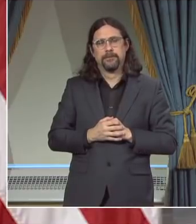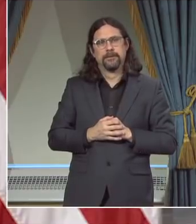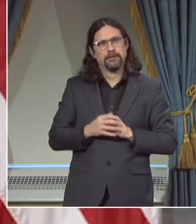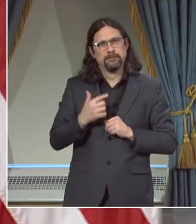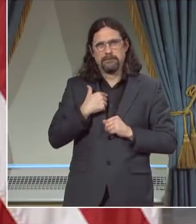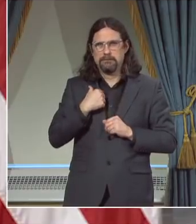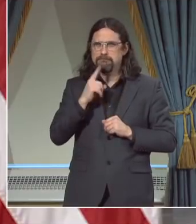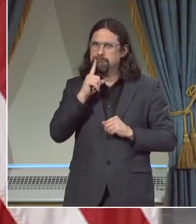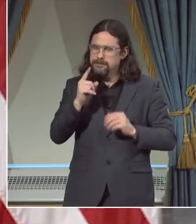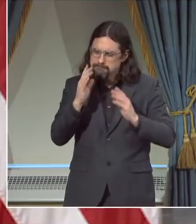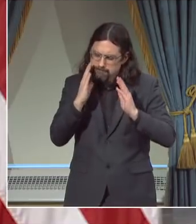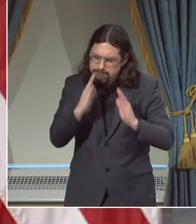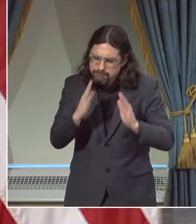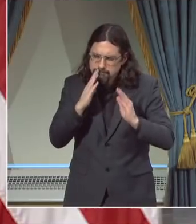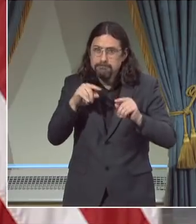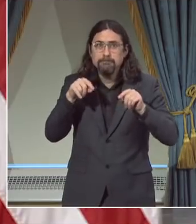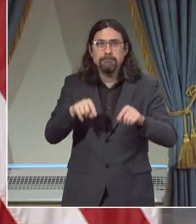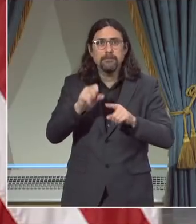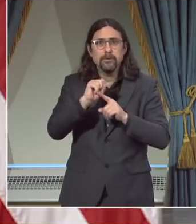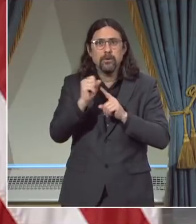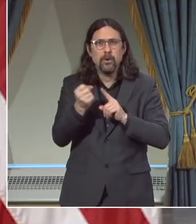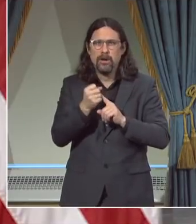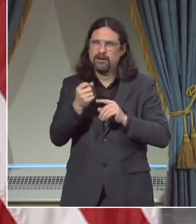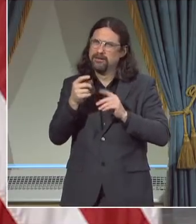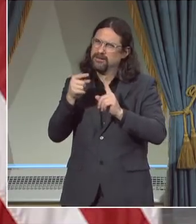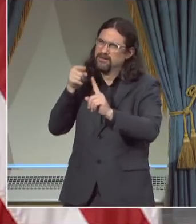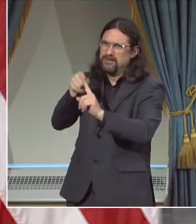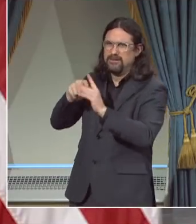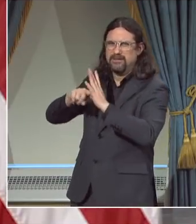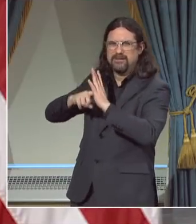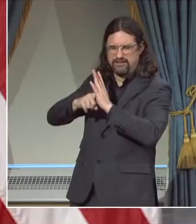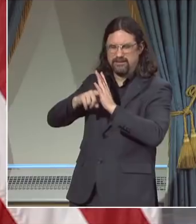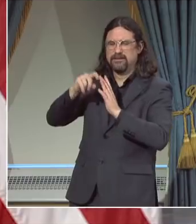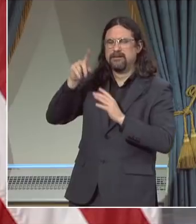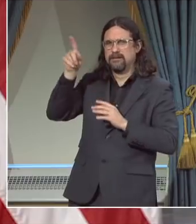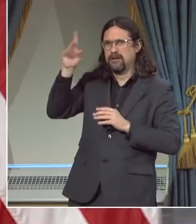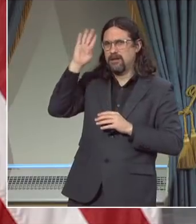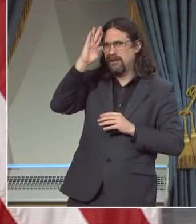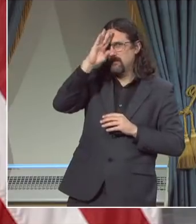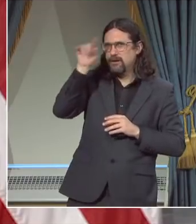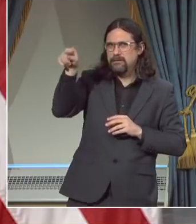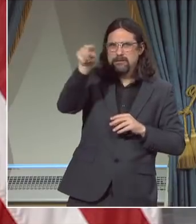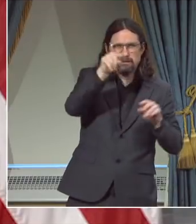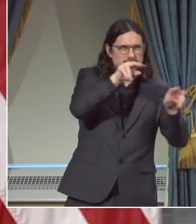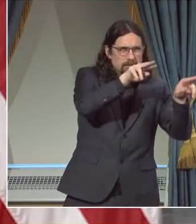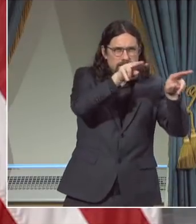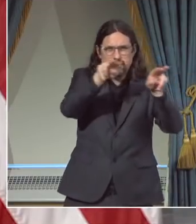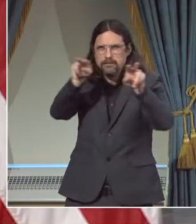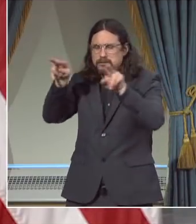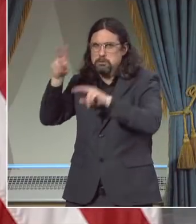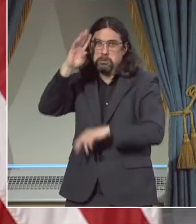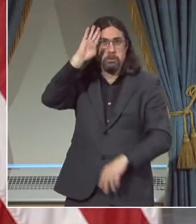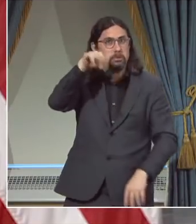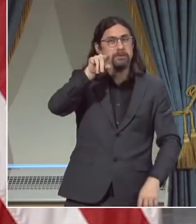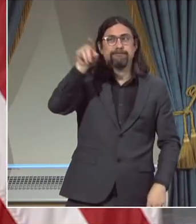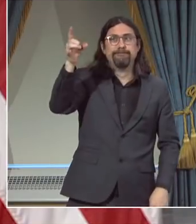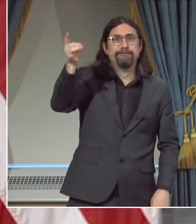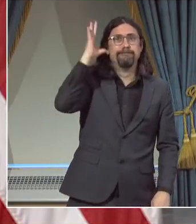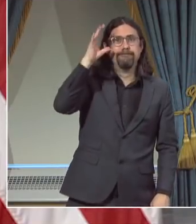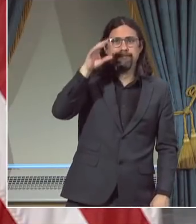ATTENTION ON THE